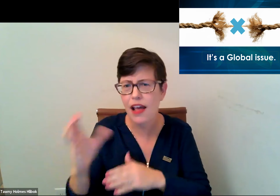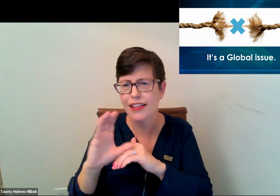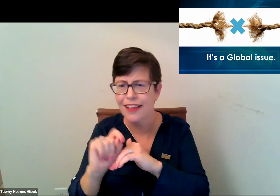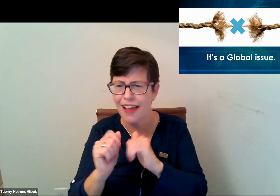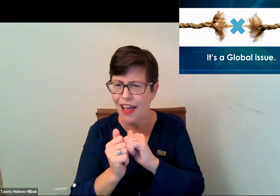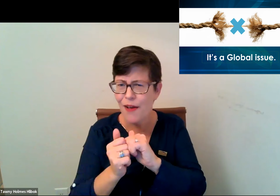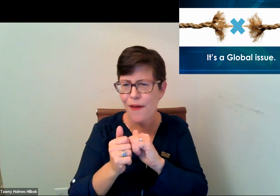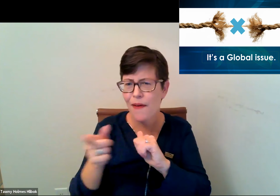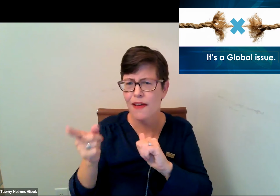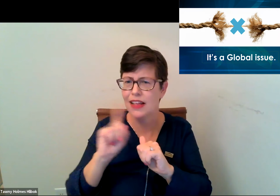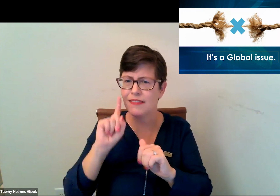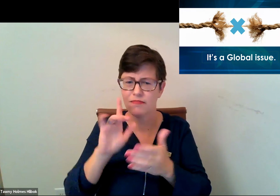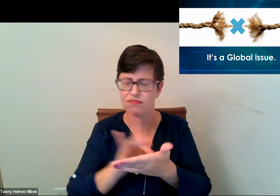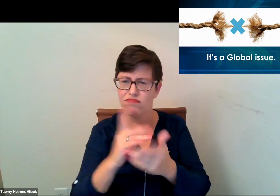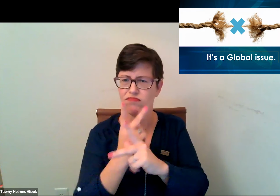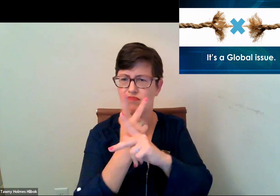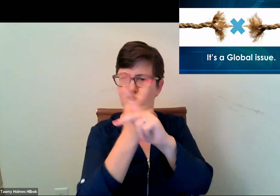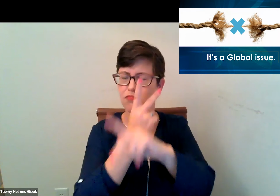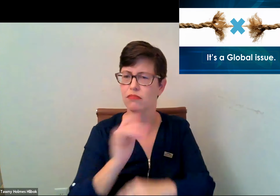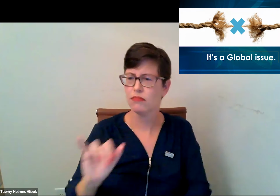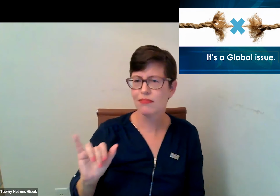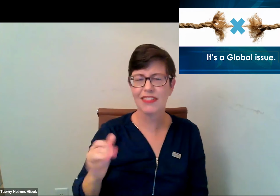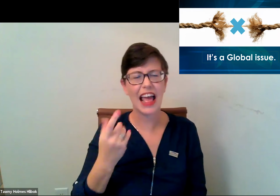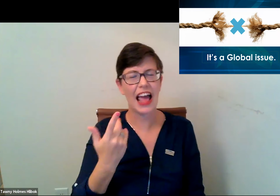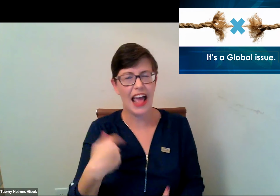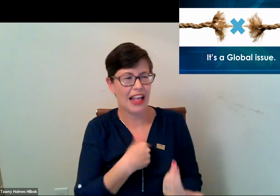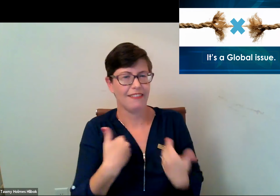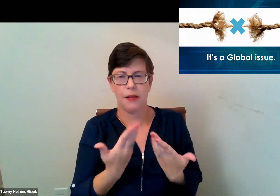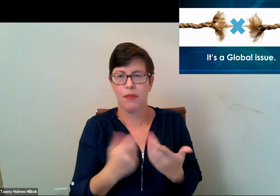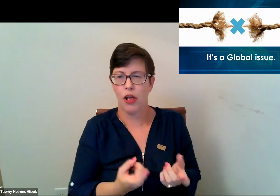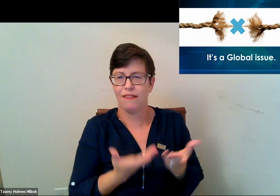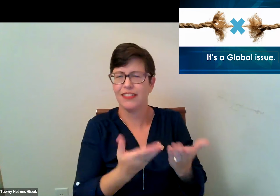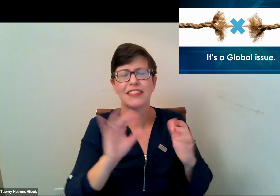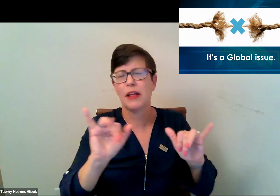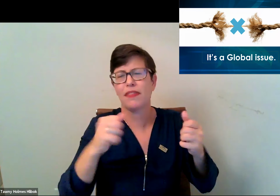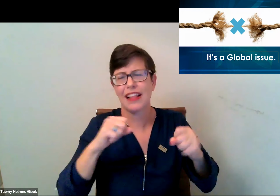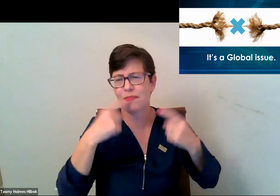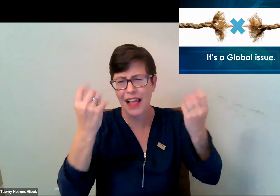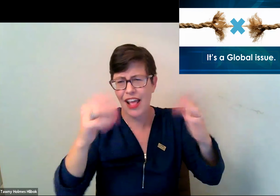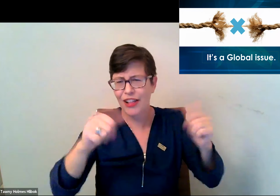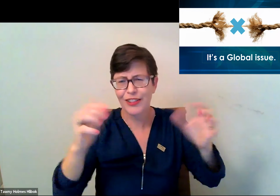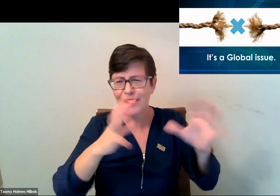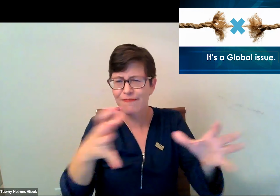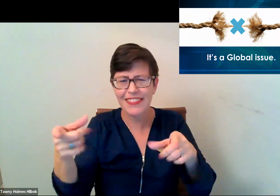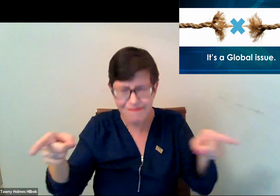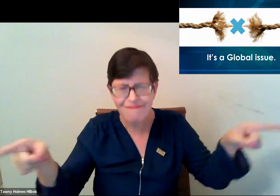gallaudet university is also bringing in consultants for deaf people to figure out how to use these different technologies and bring